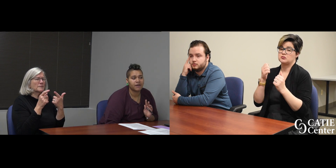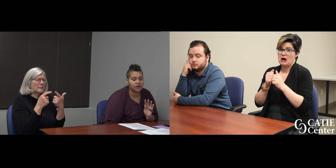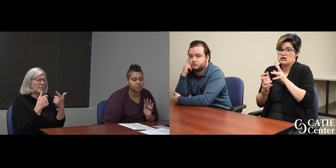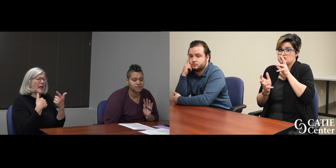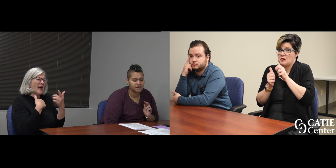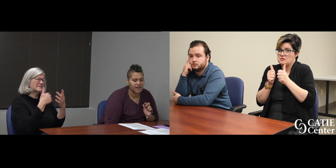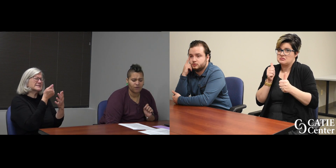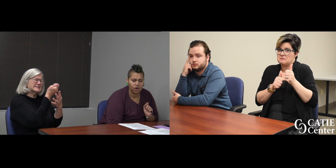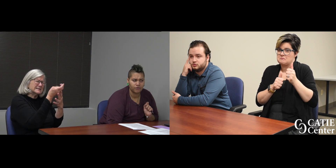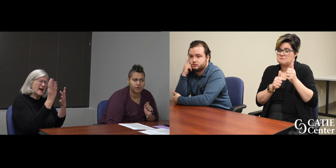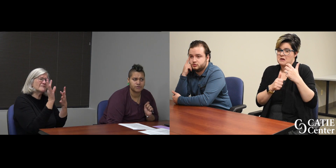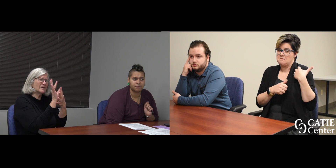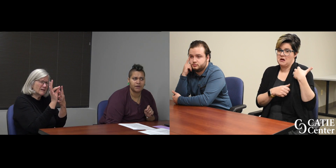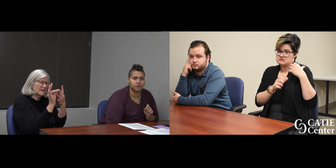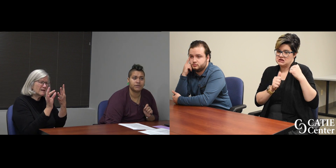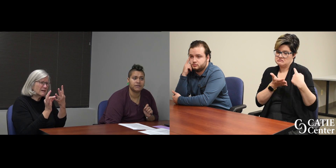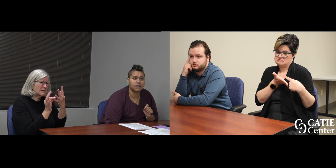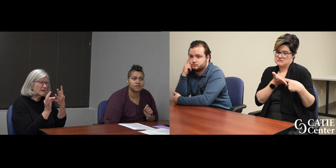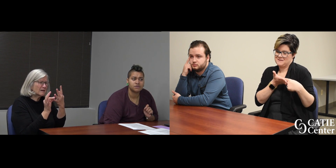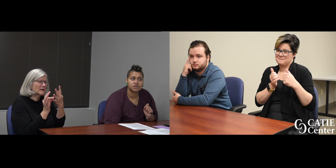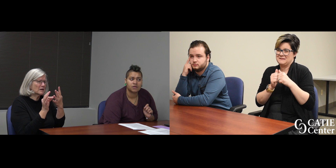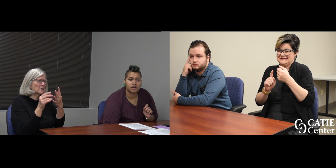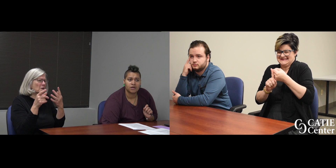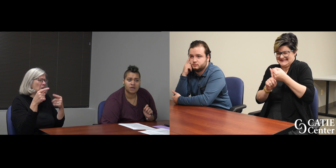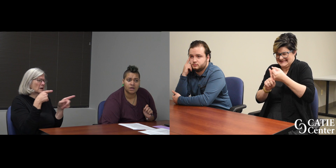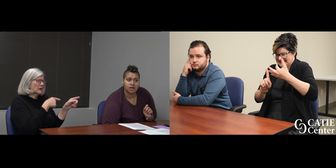but I don't personally have all of those minute details.